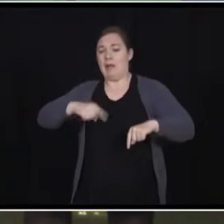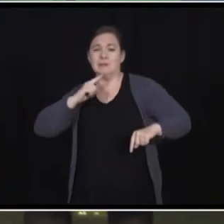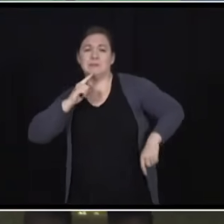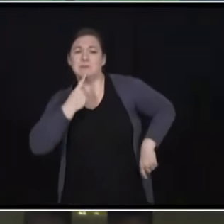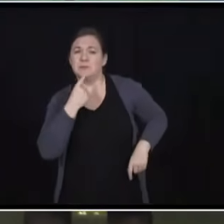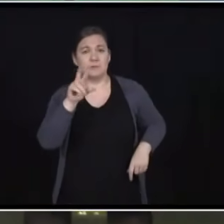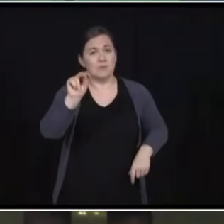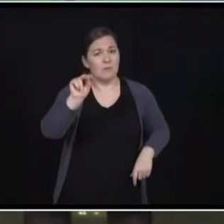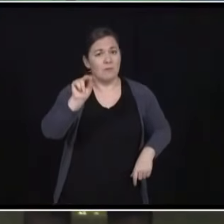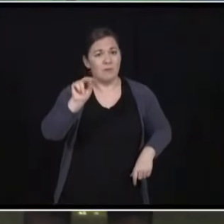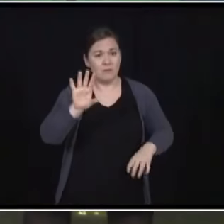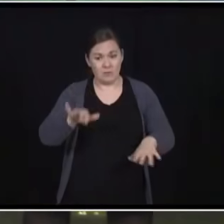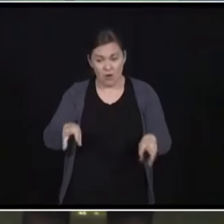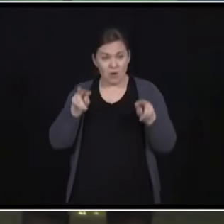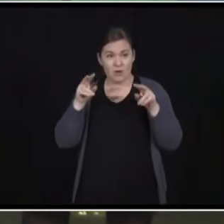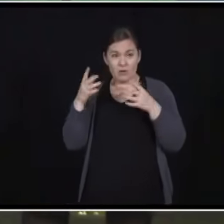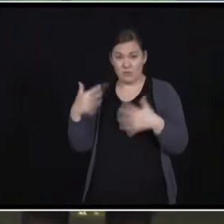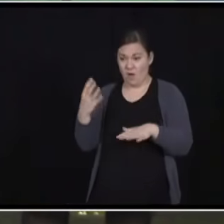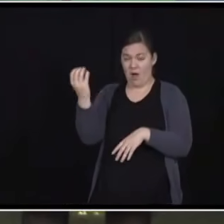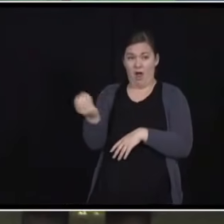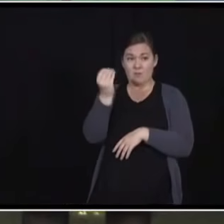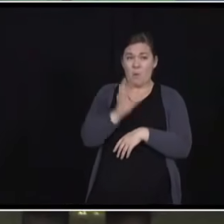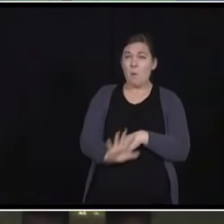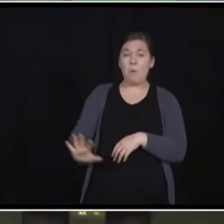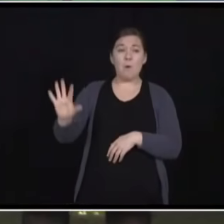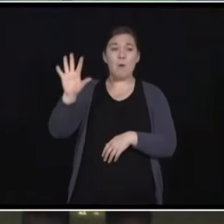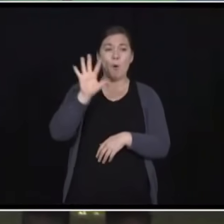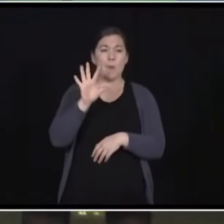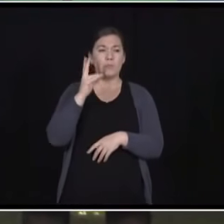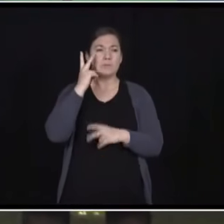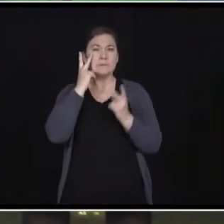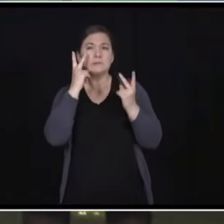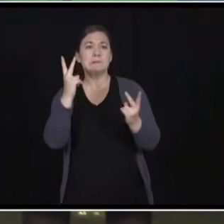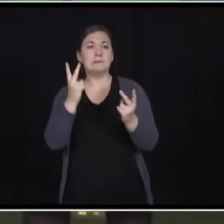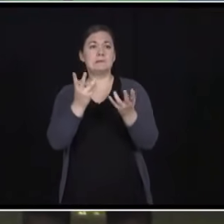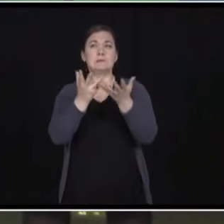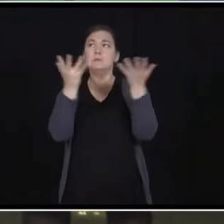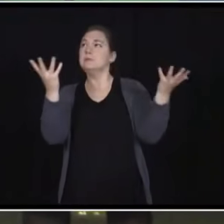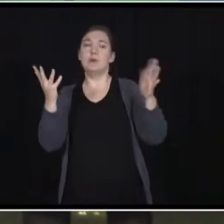guidance, and Mike, please this is nothing to brag about because we are in a serious